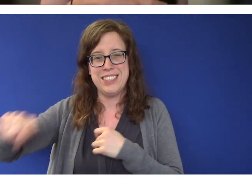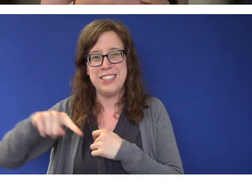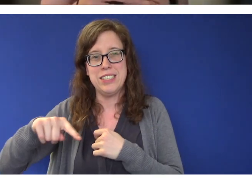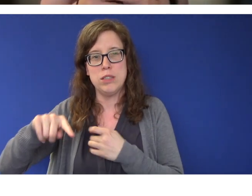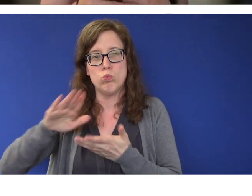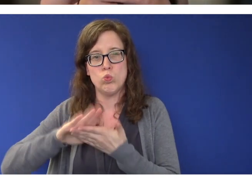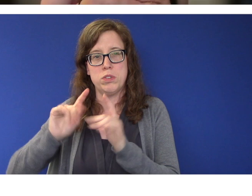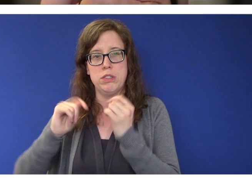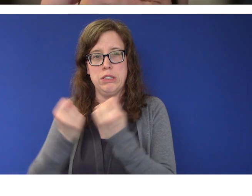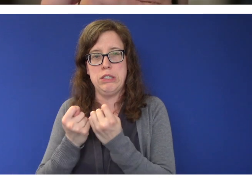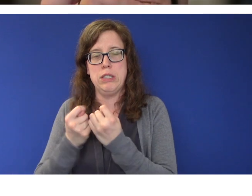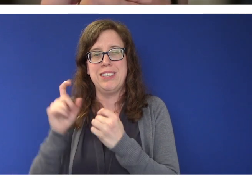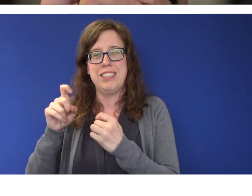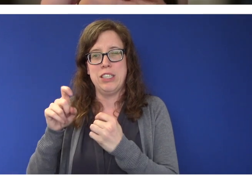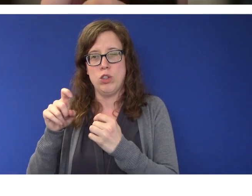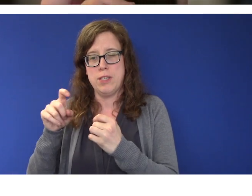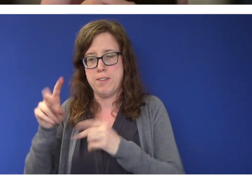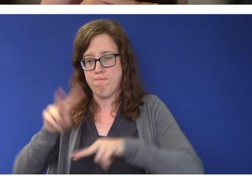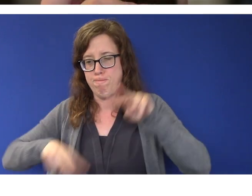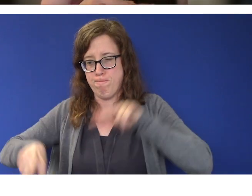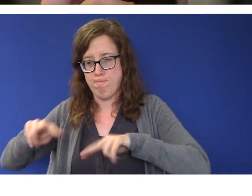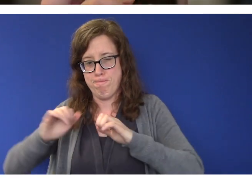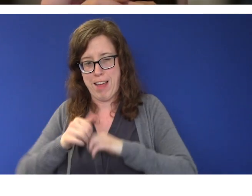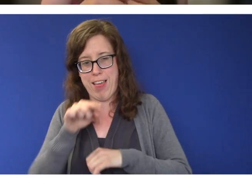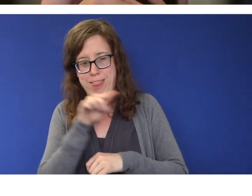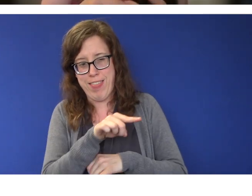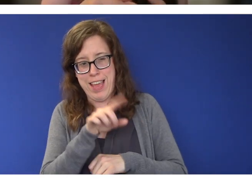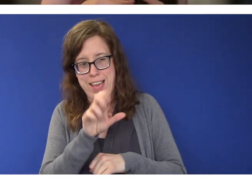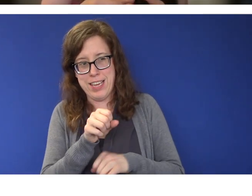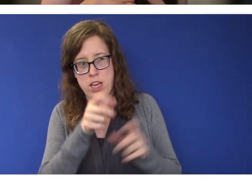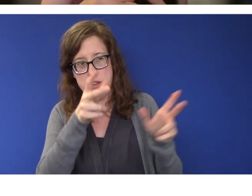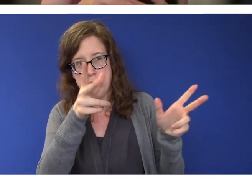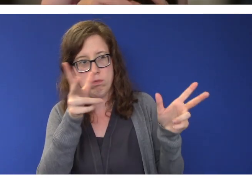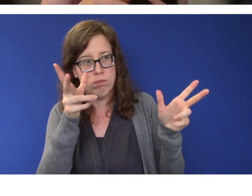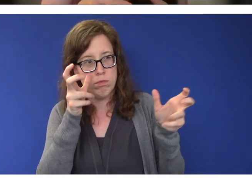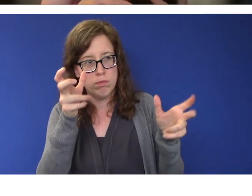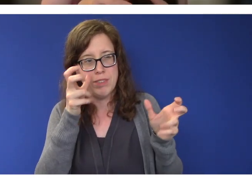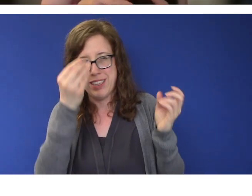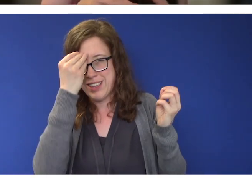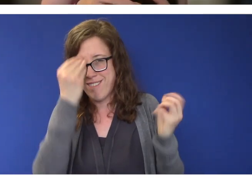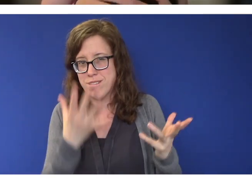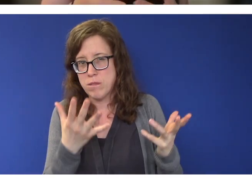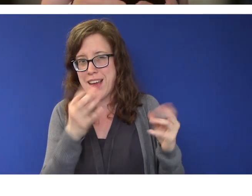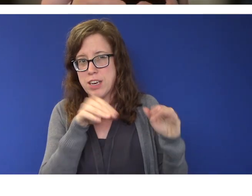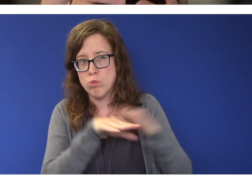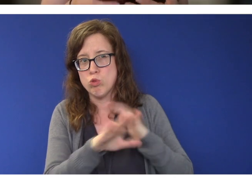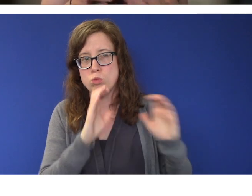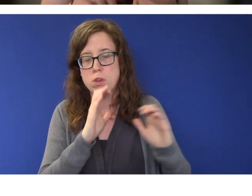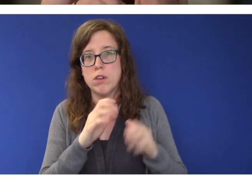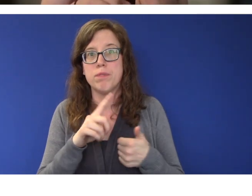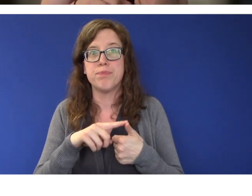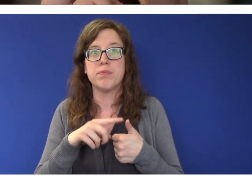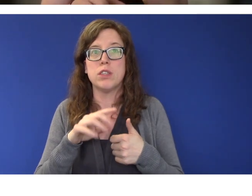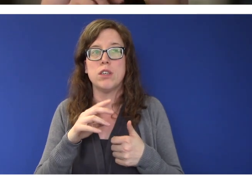to look at how the child is able to access information and communication using vision,